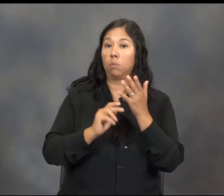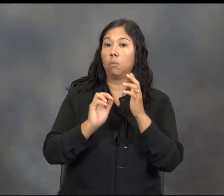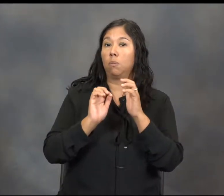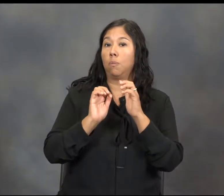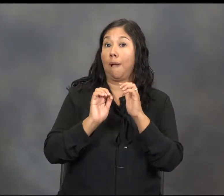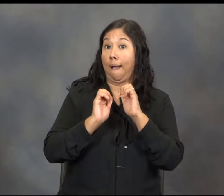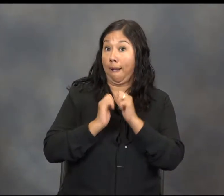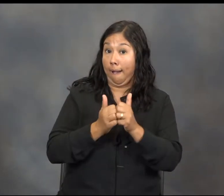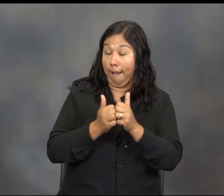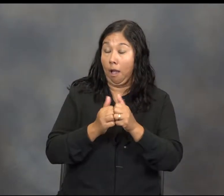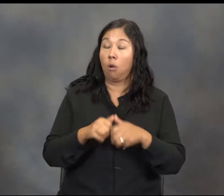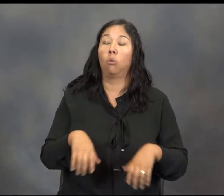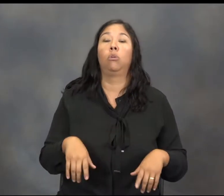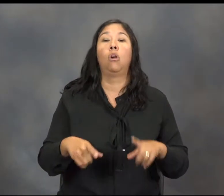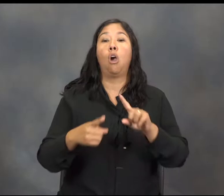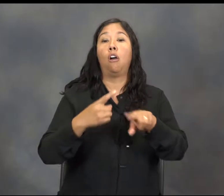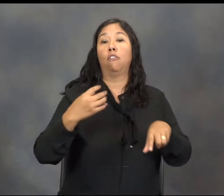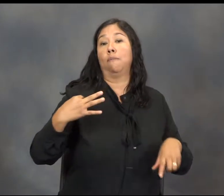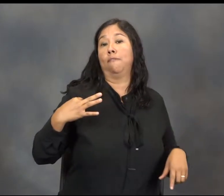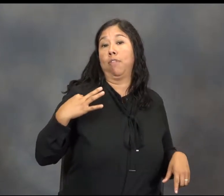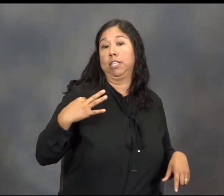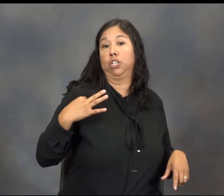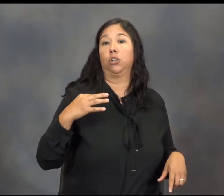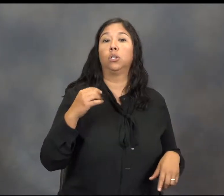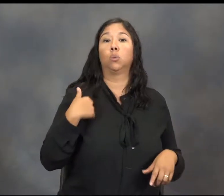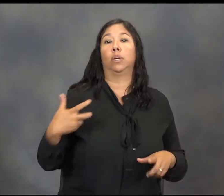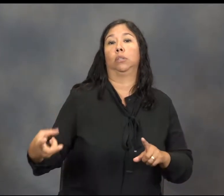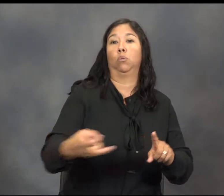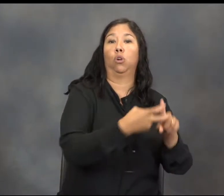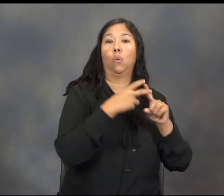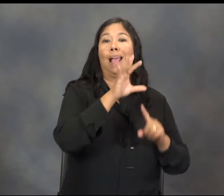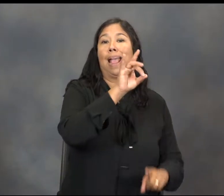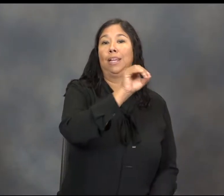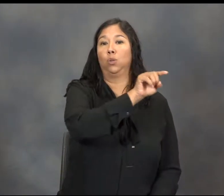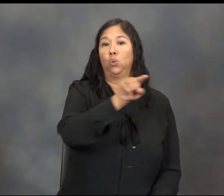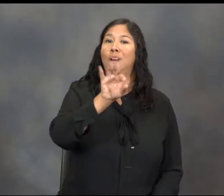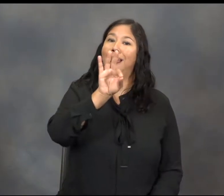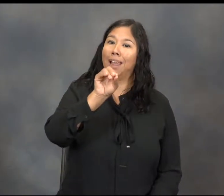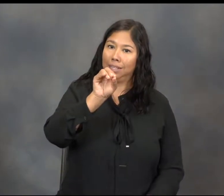We recruit 80 to 90 members of the community every tax season.